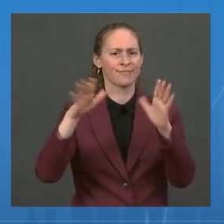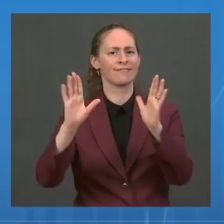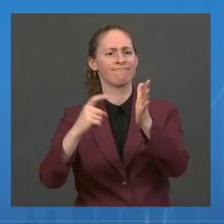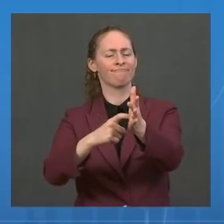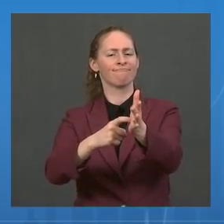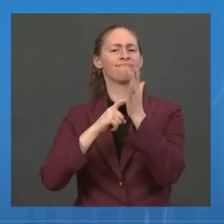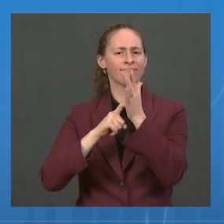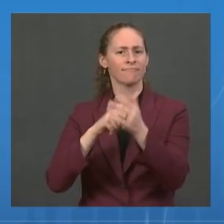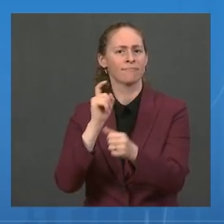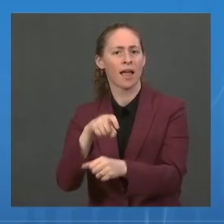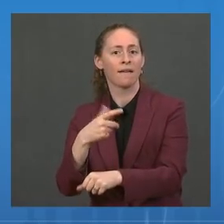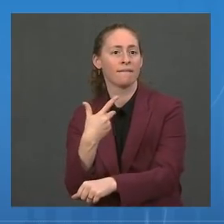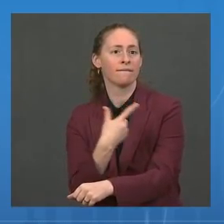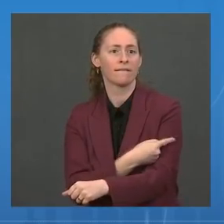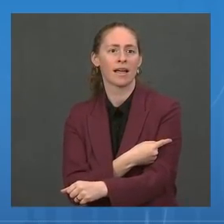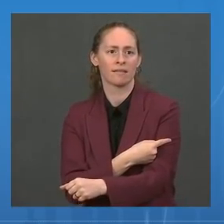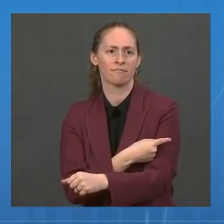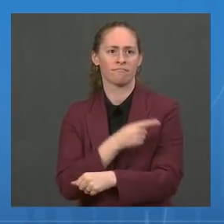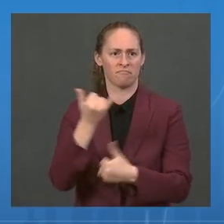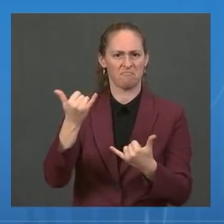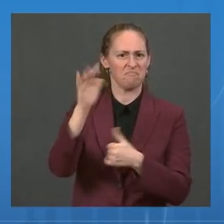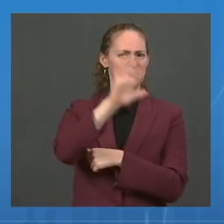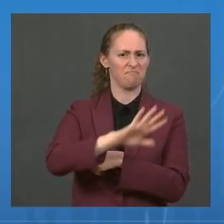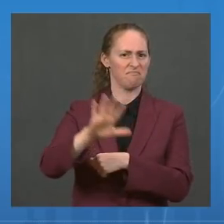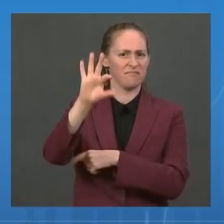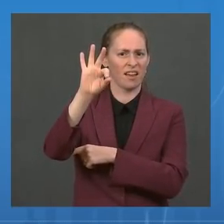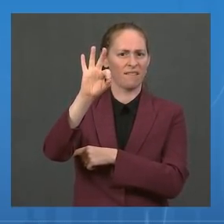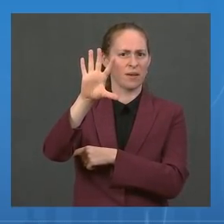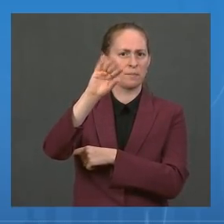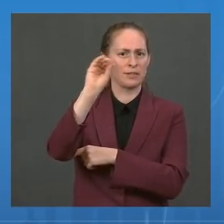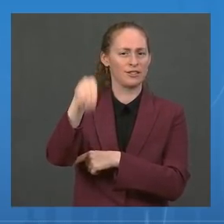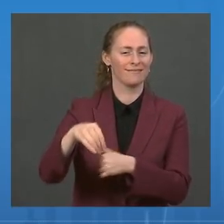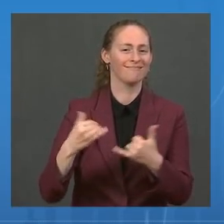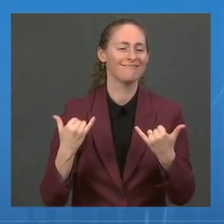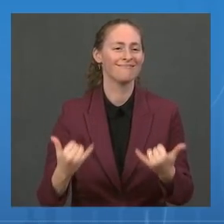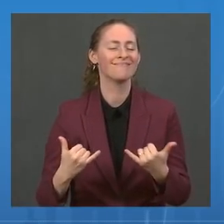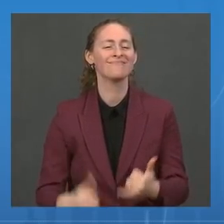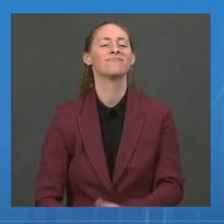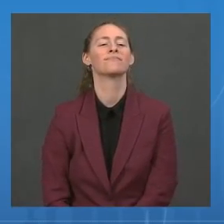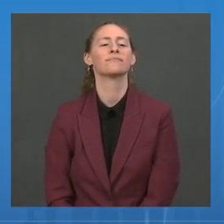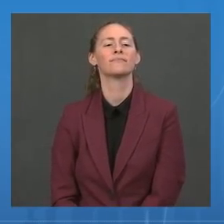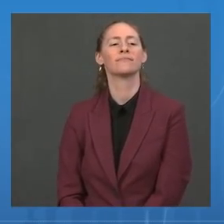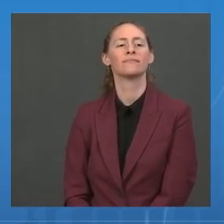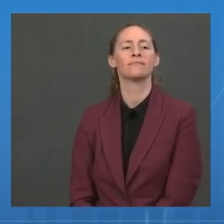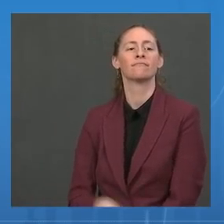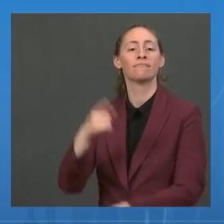And just yesterday, Virginia Tech reported that 95 percent of its students were vaccinated by the school's deadline.